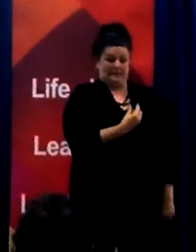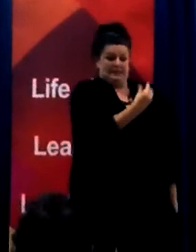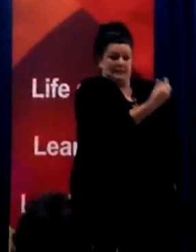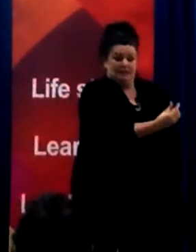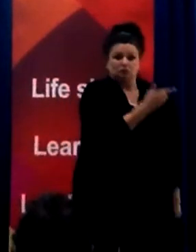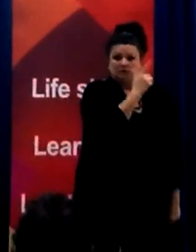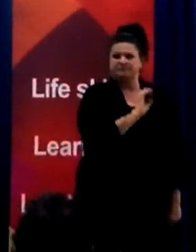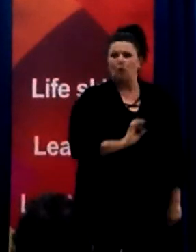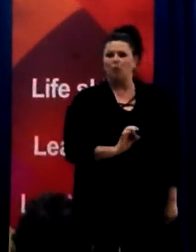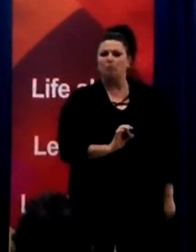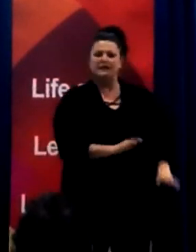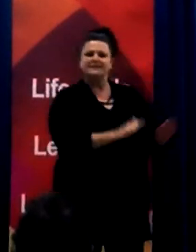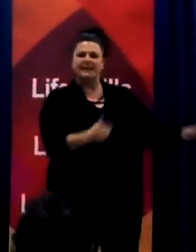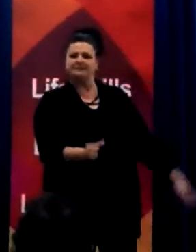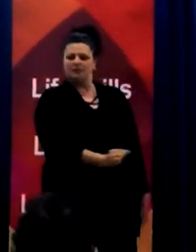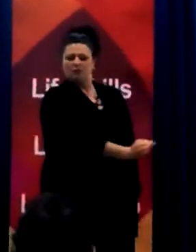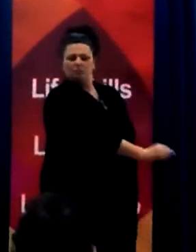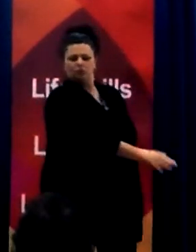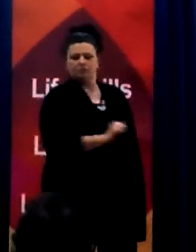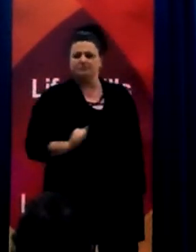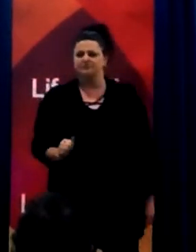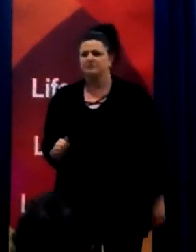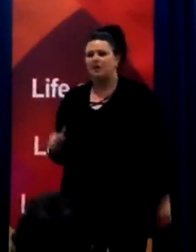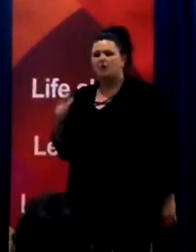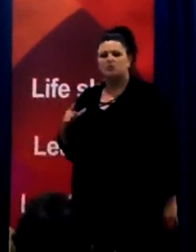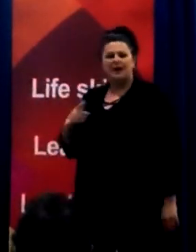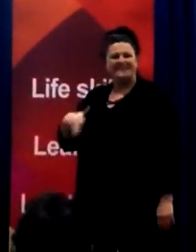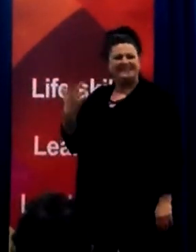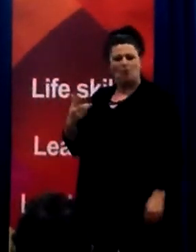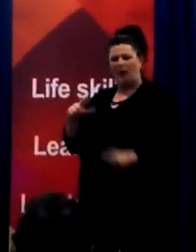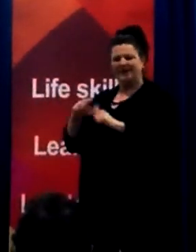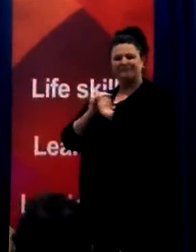I put it on their desk, because I didn’t want my classmates to see it.